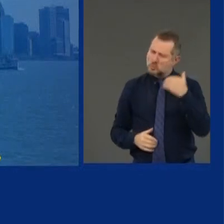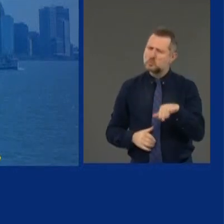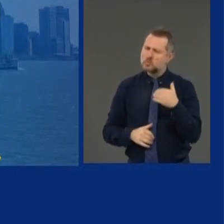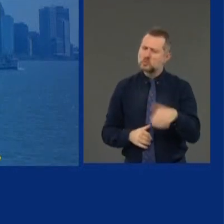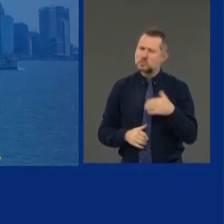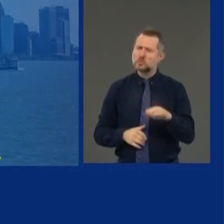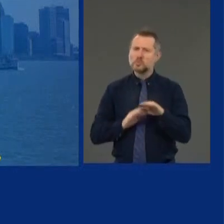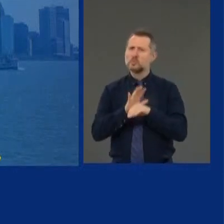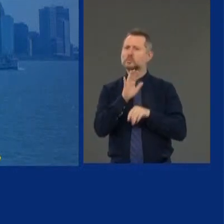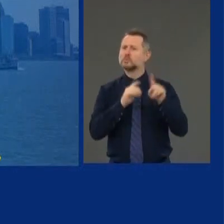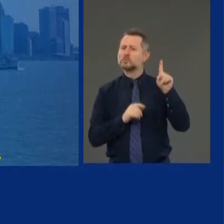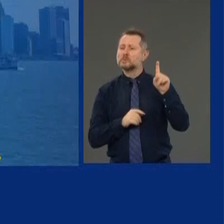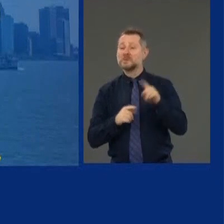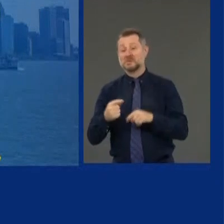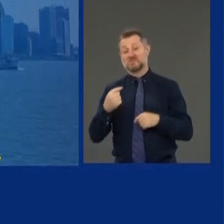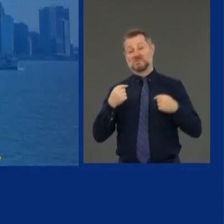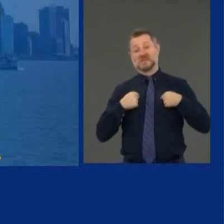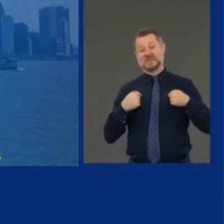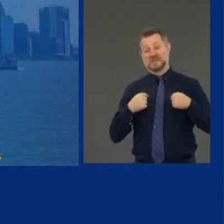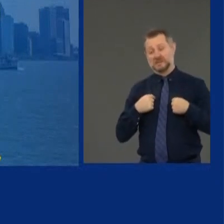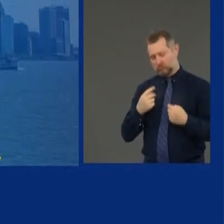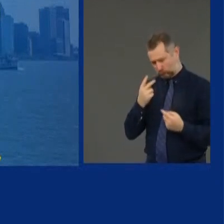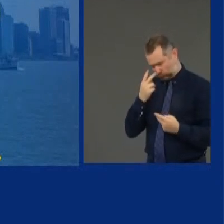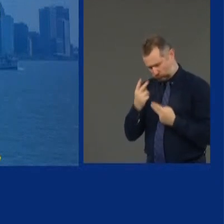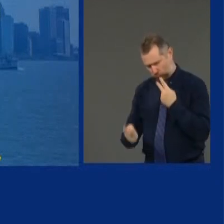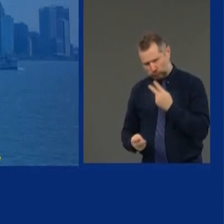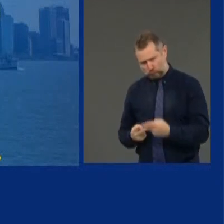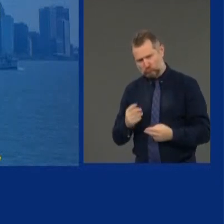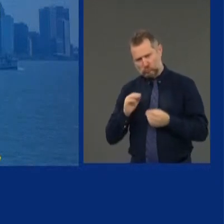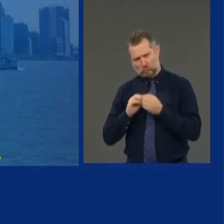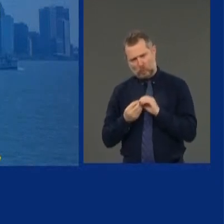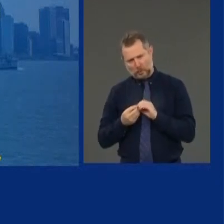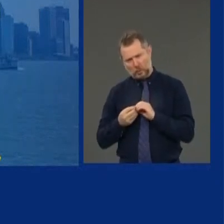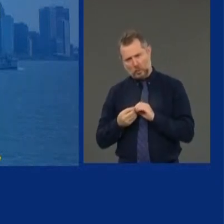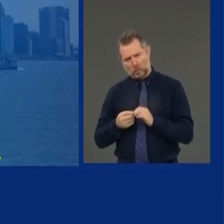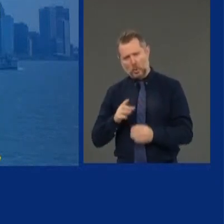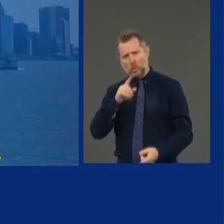TOGETHER. AND THERE ARE MANY NEW MOUNTAINS